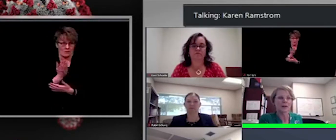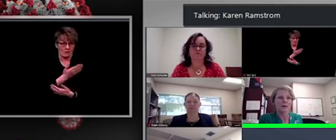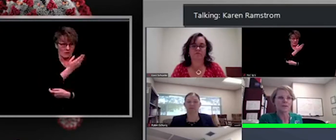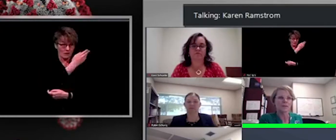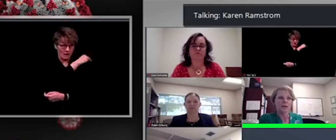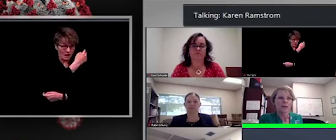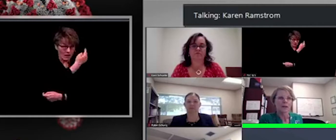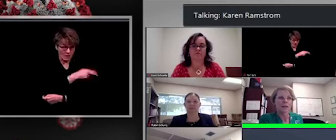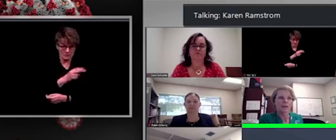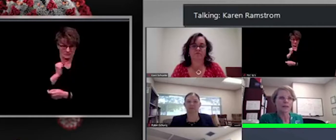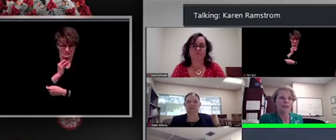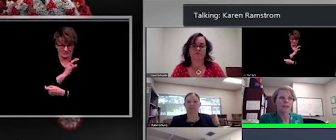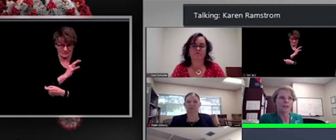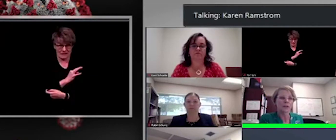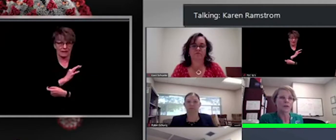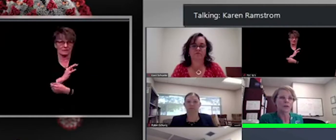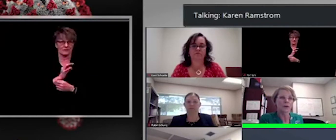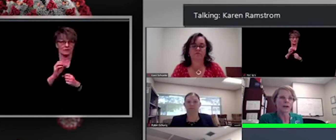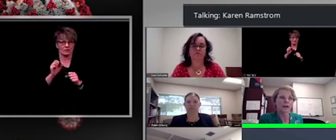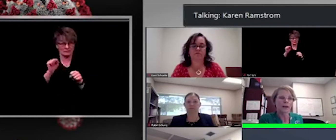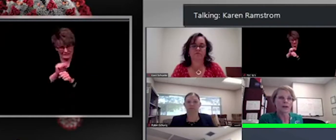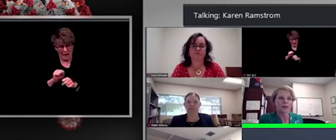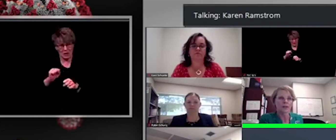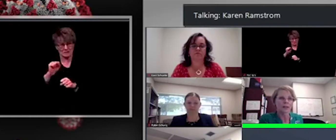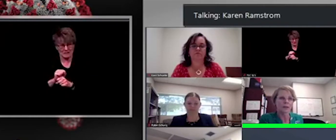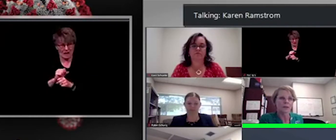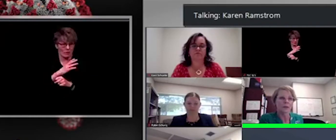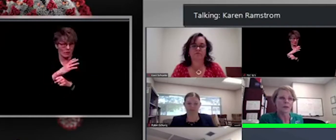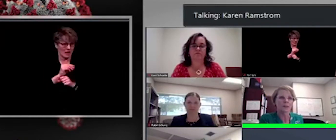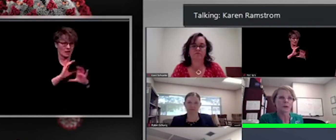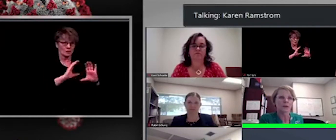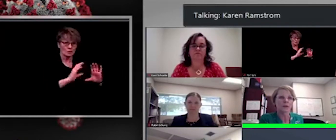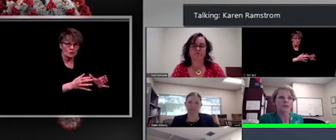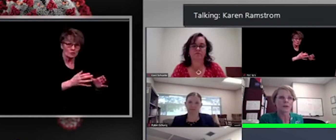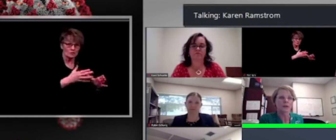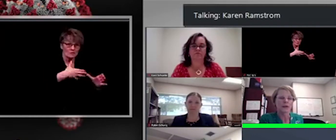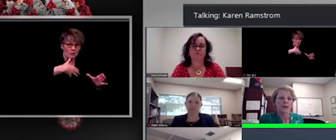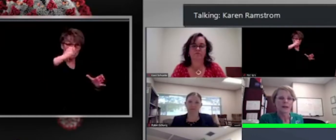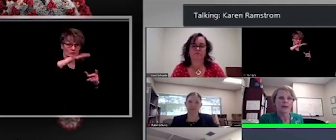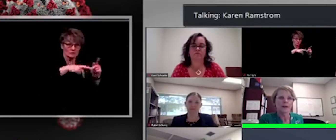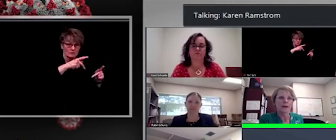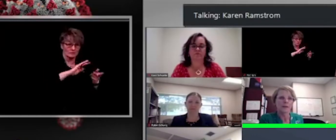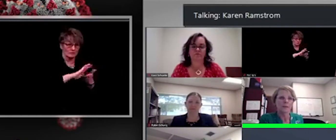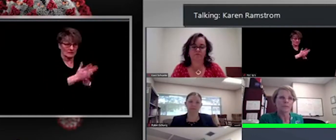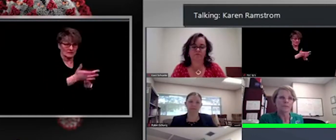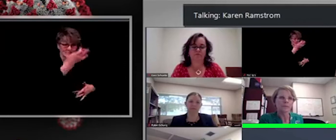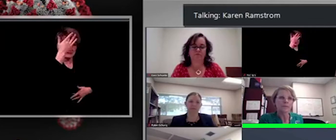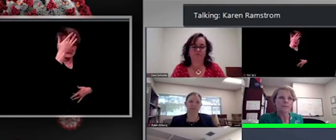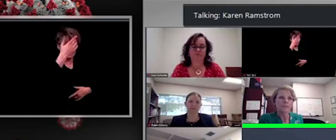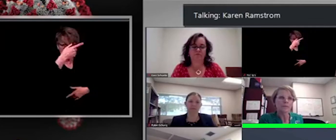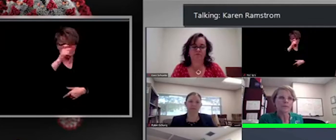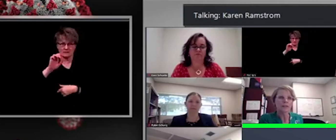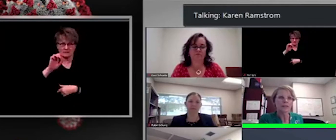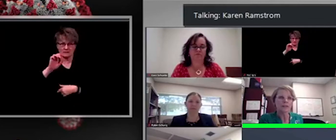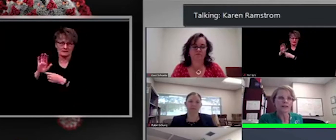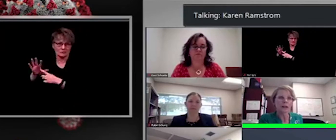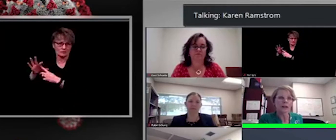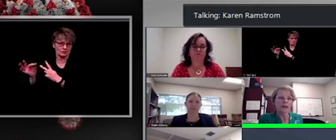getting infected. Individuals who are at higher risk and end up in the hospital. It's concerning